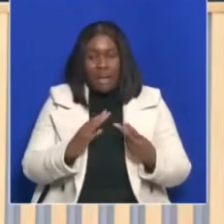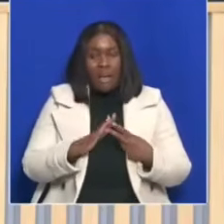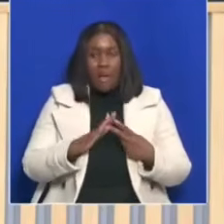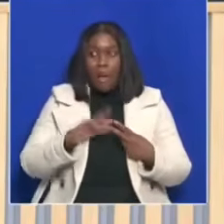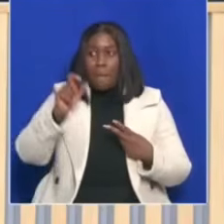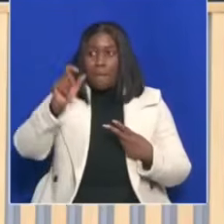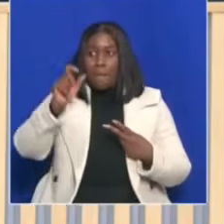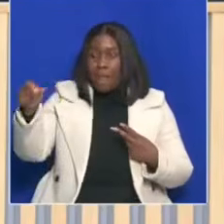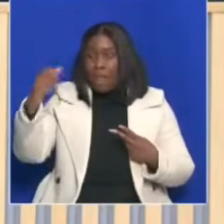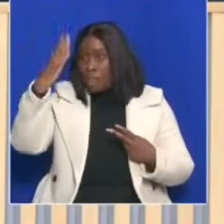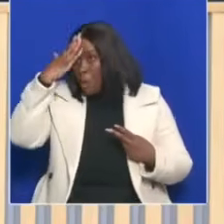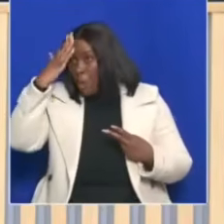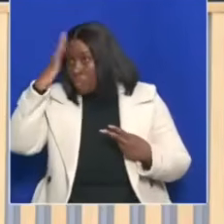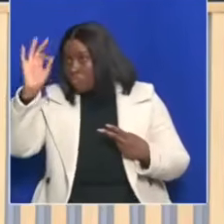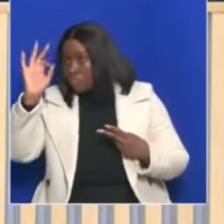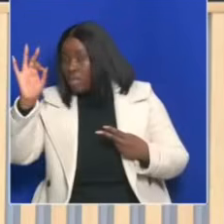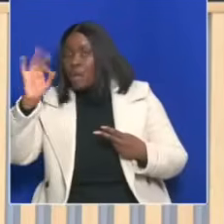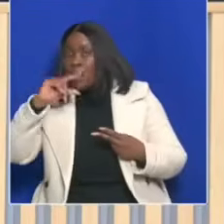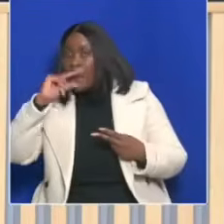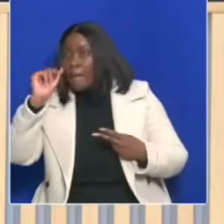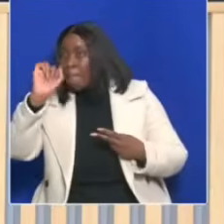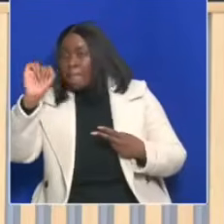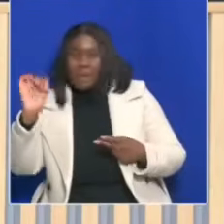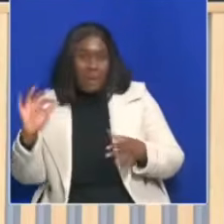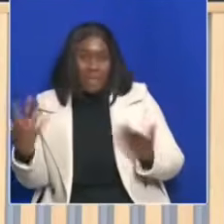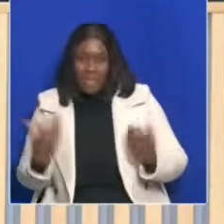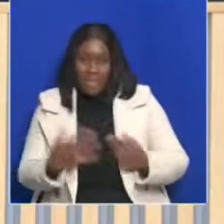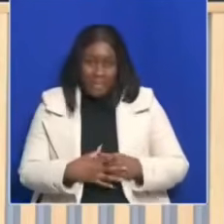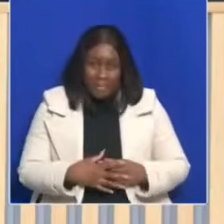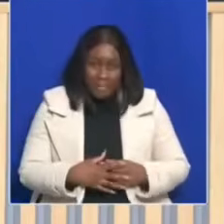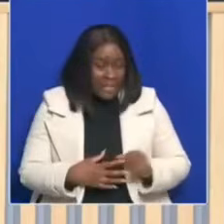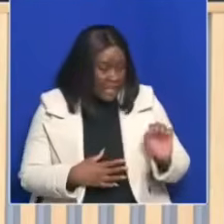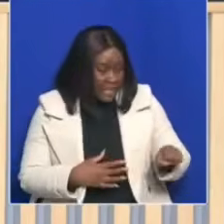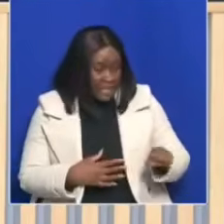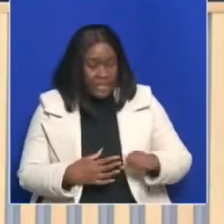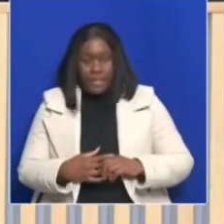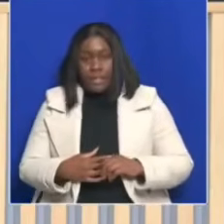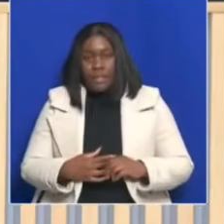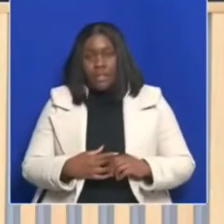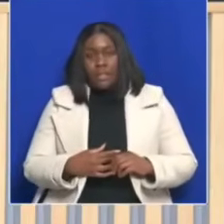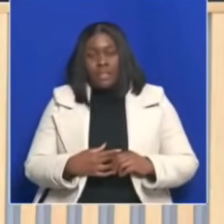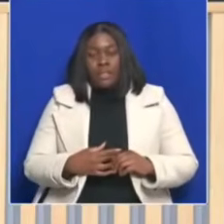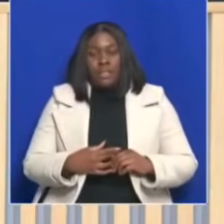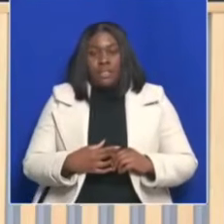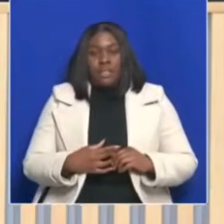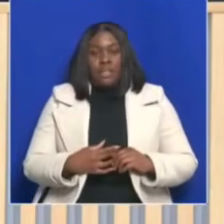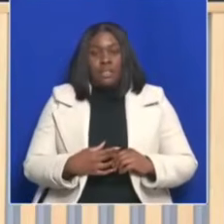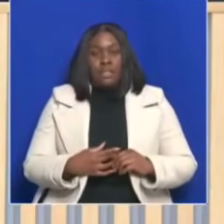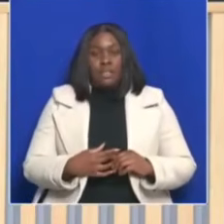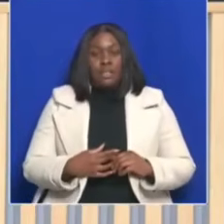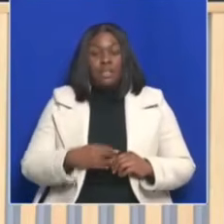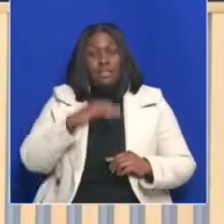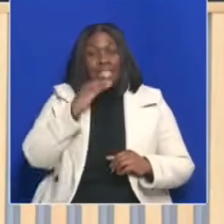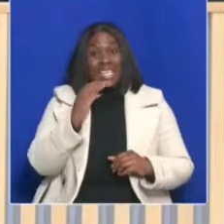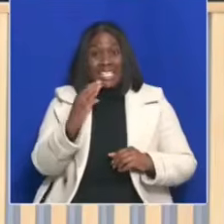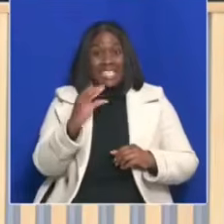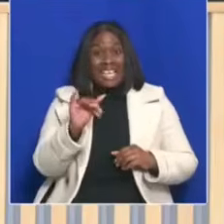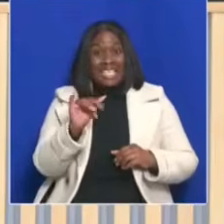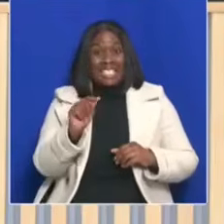Is what you're saying that in respect of these cash in transit or these task team cases